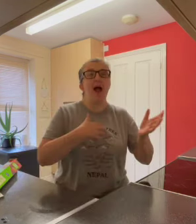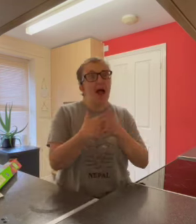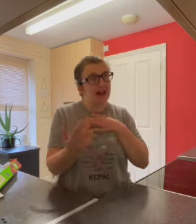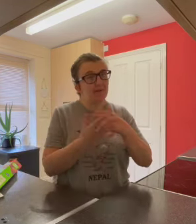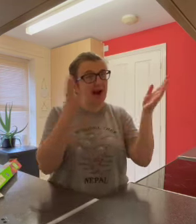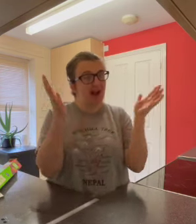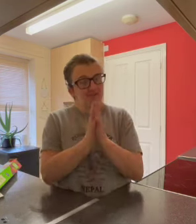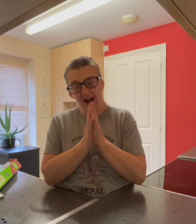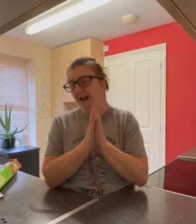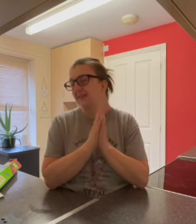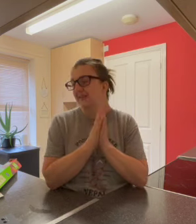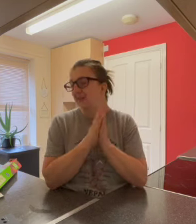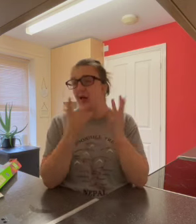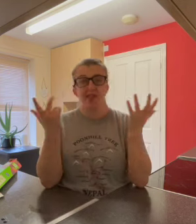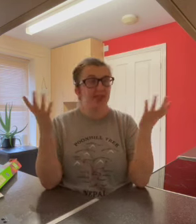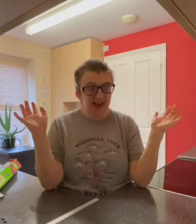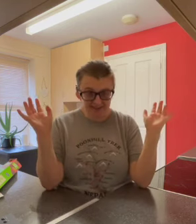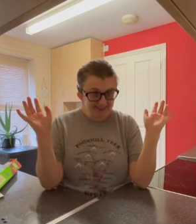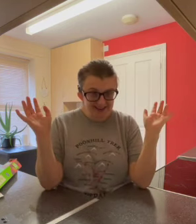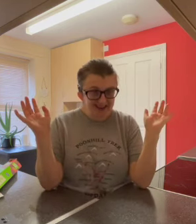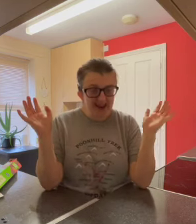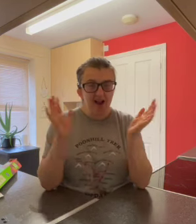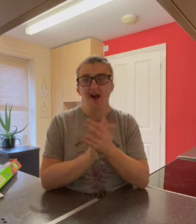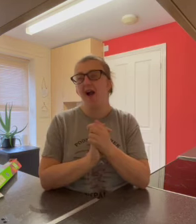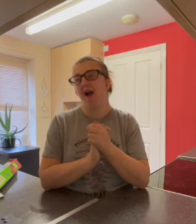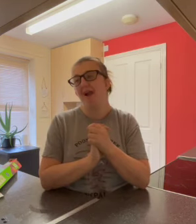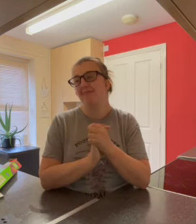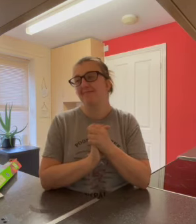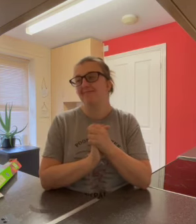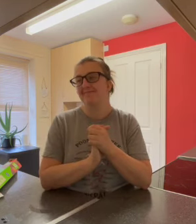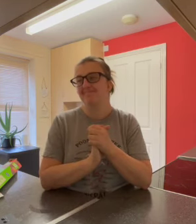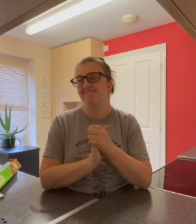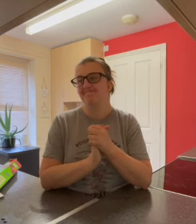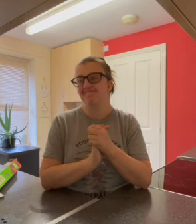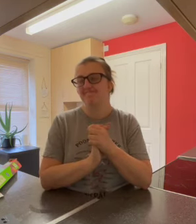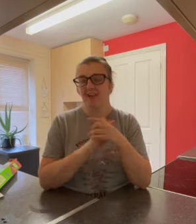Anyway, right that it, erm...